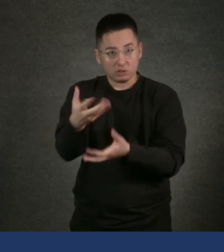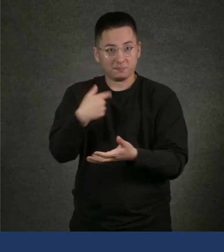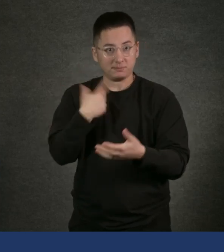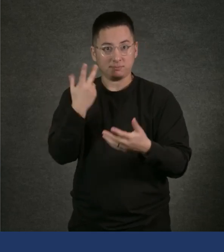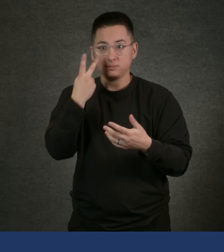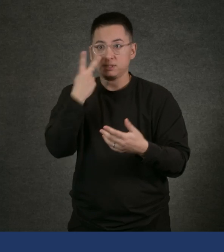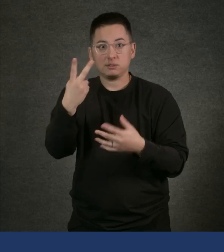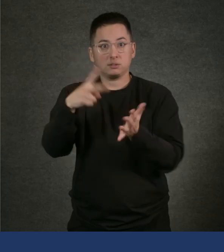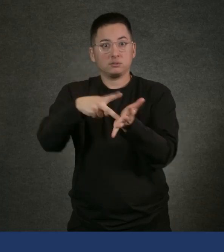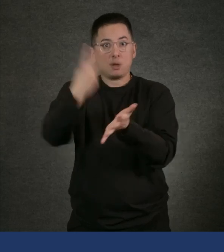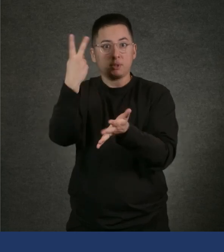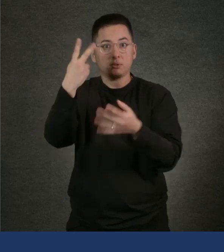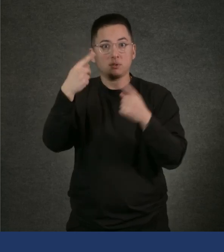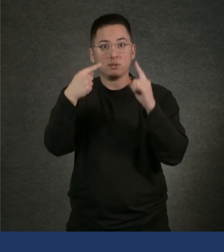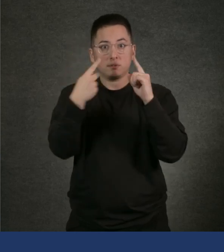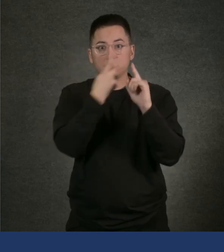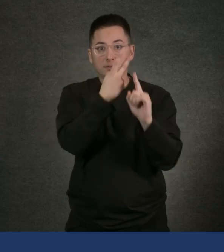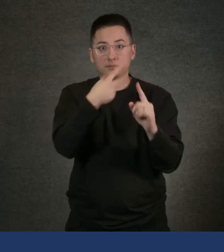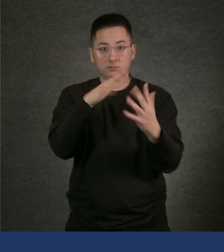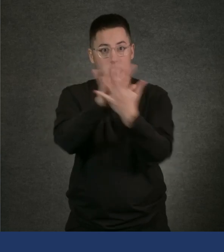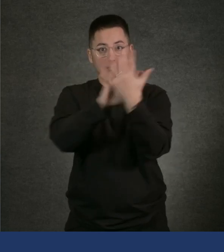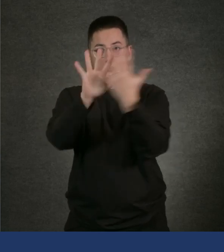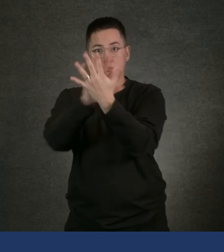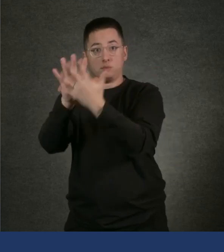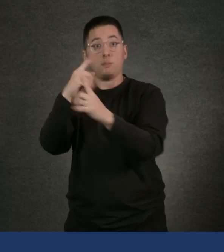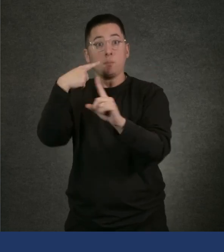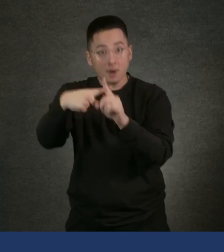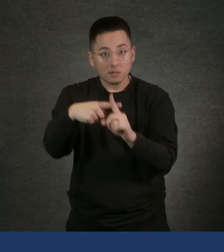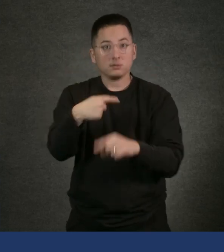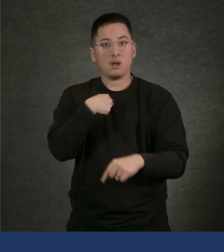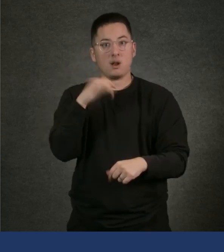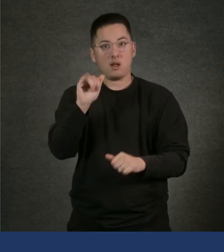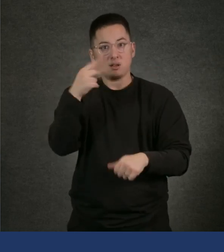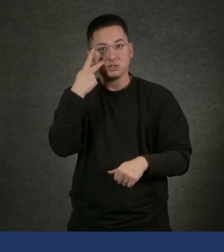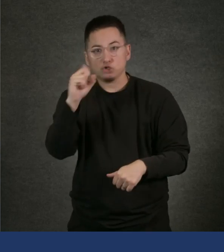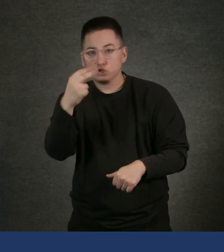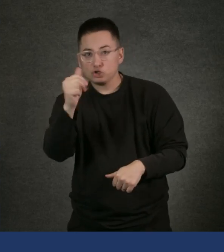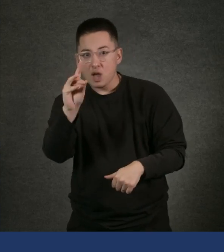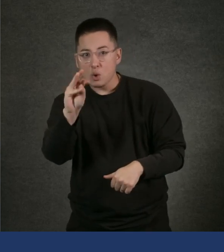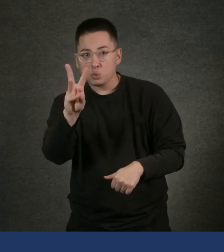in double or with a shadow, making it difficult to determine how far away traffic is